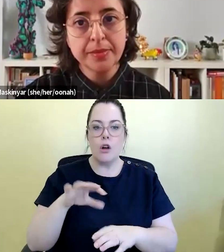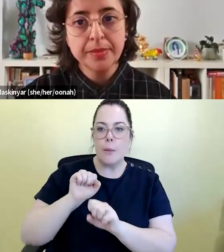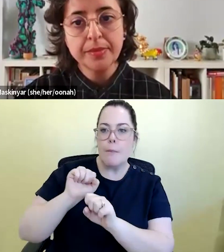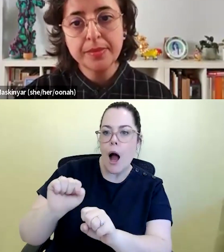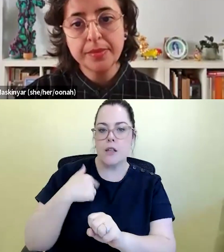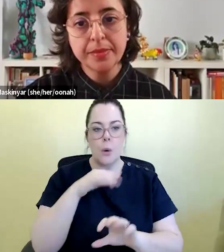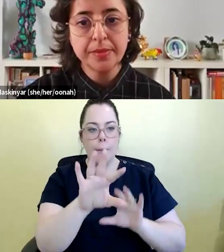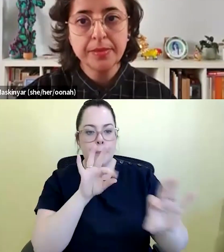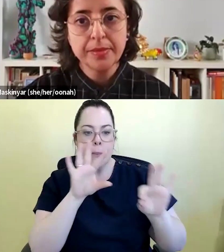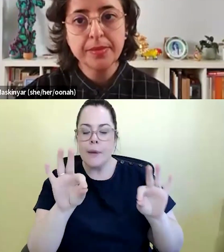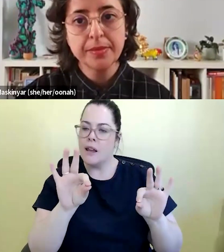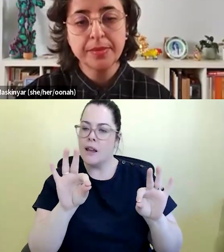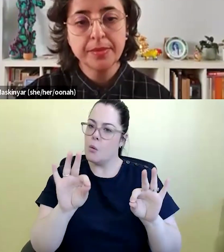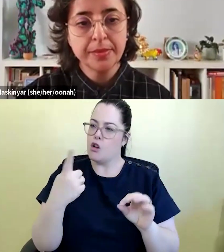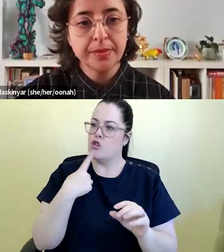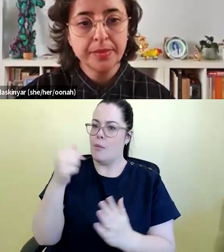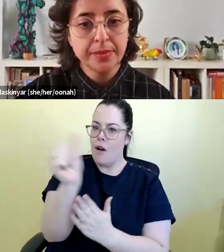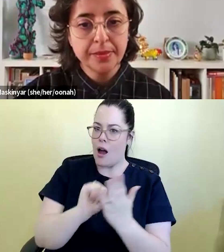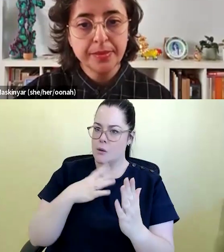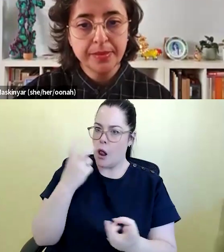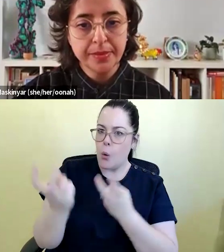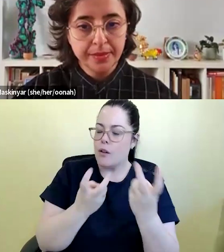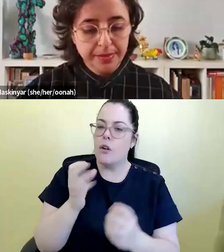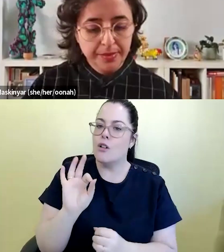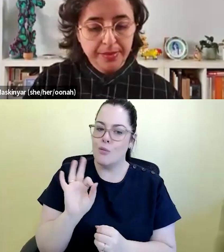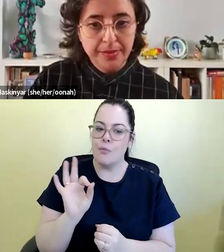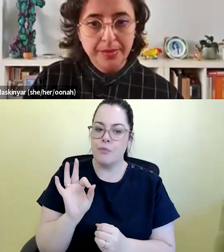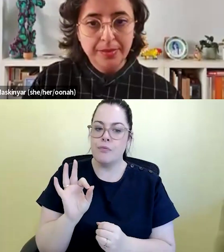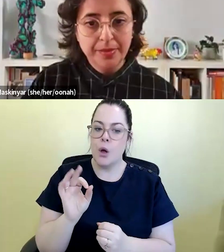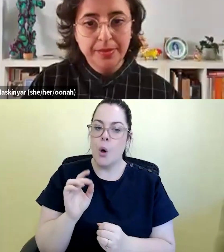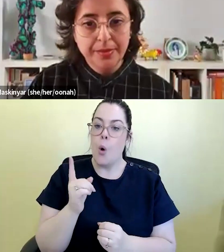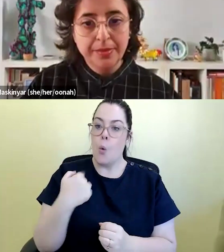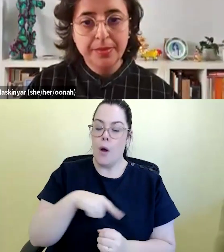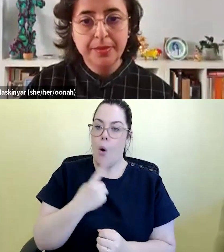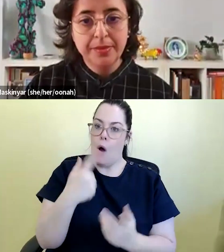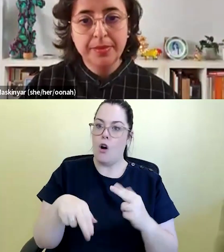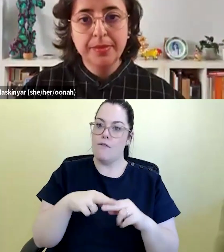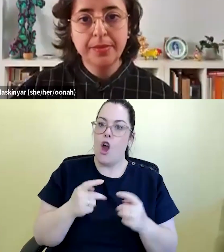we are looking for. We are one of the earlier countries who do this process, one because we